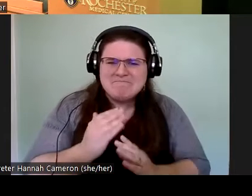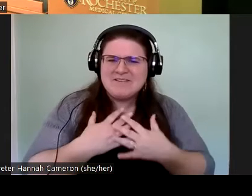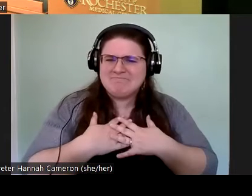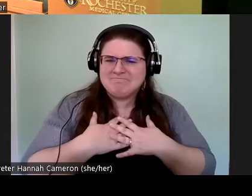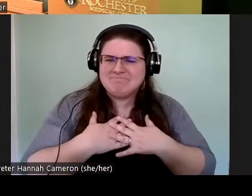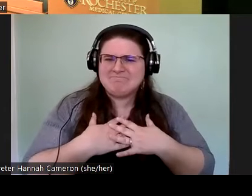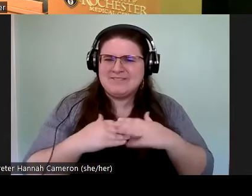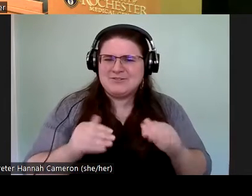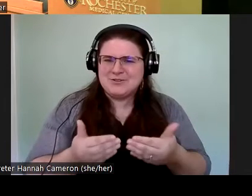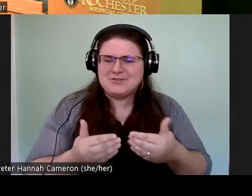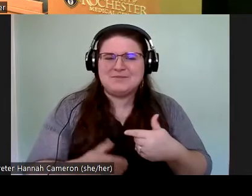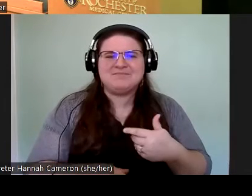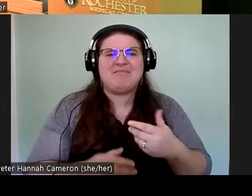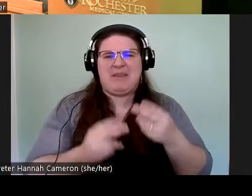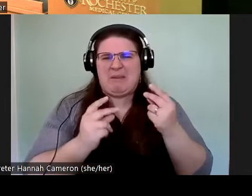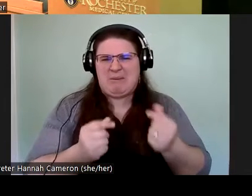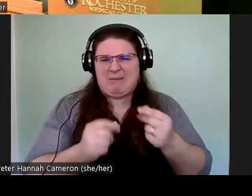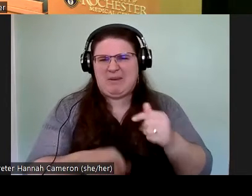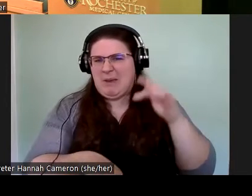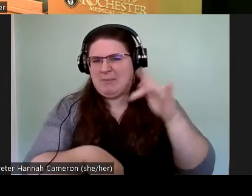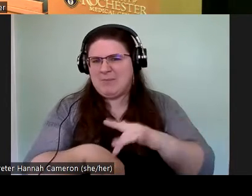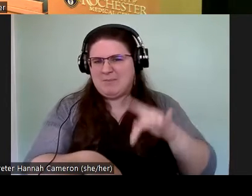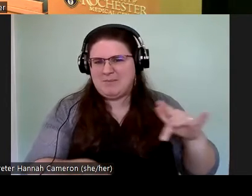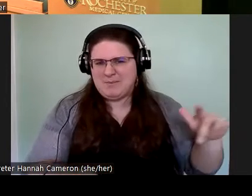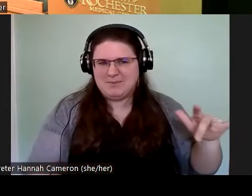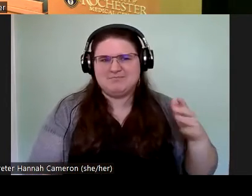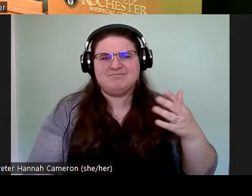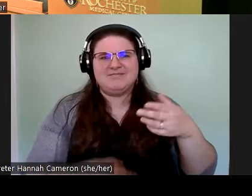to quickly go through these slides so that you know them um so again this is